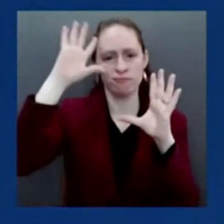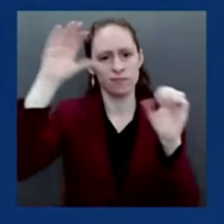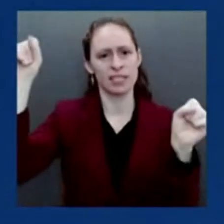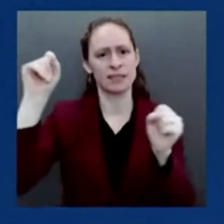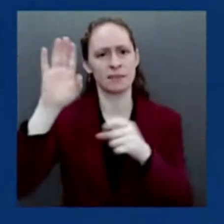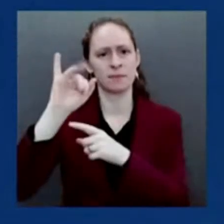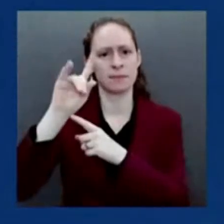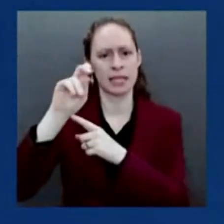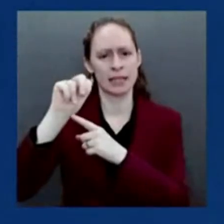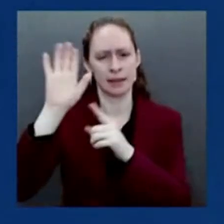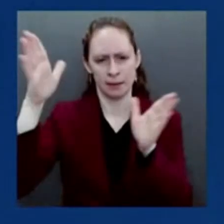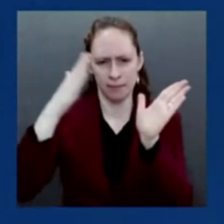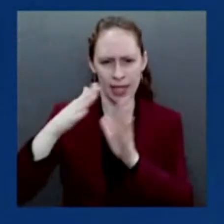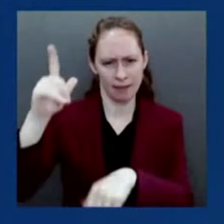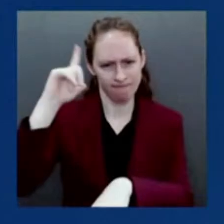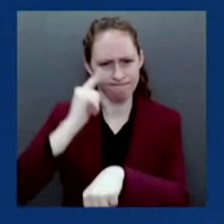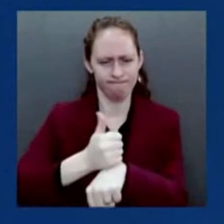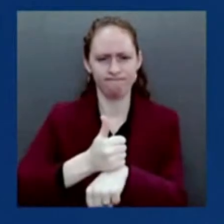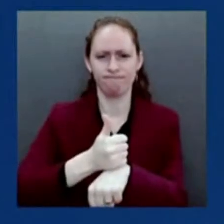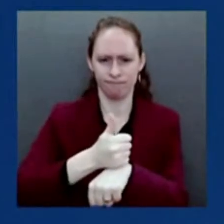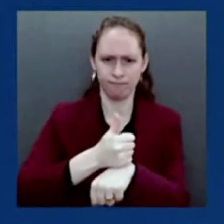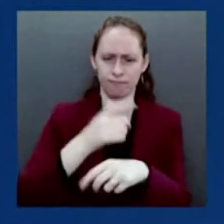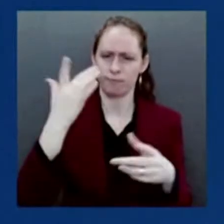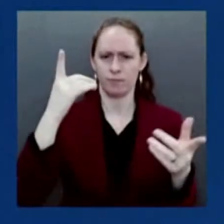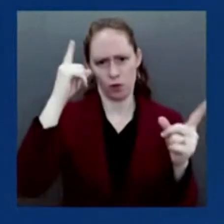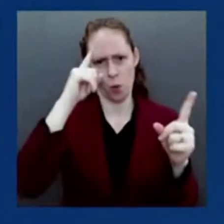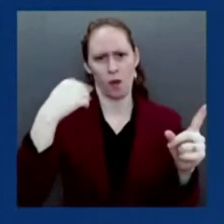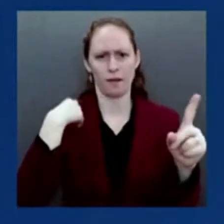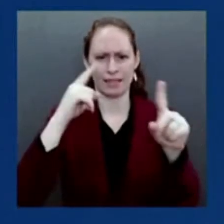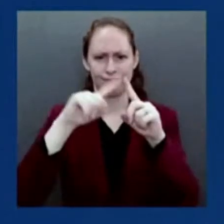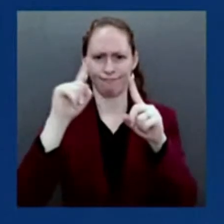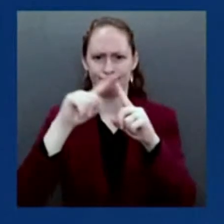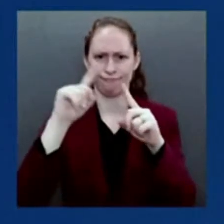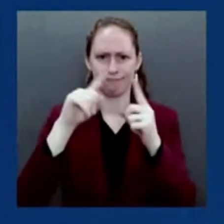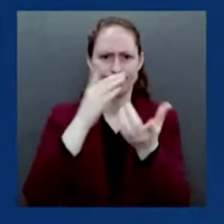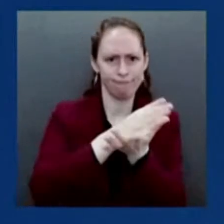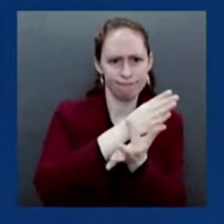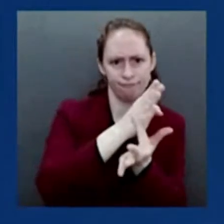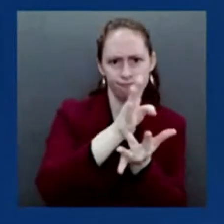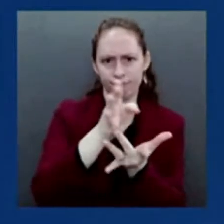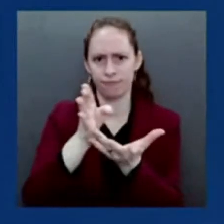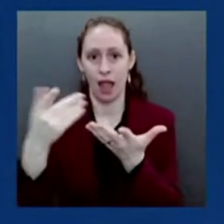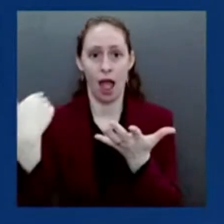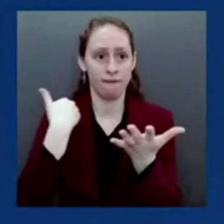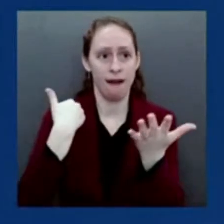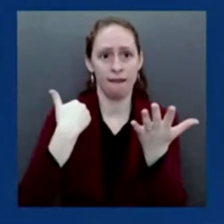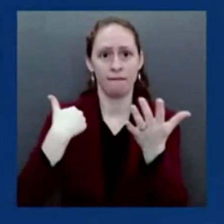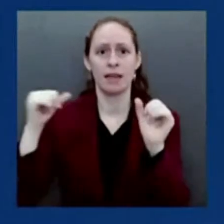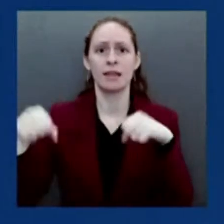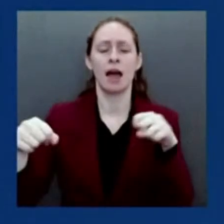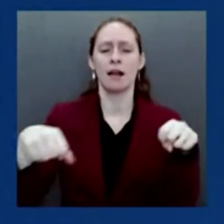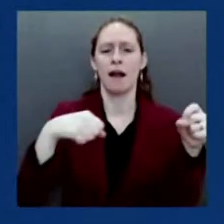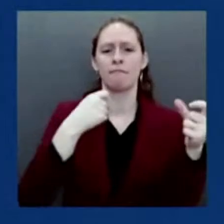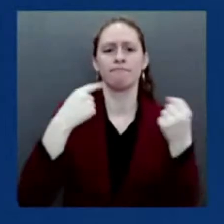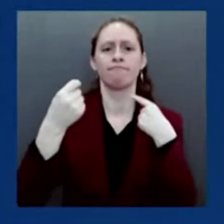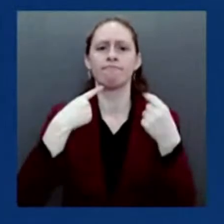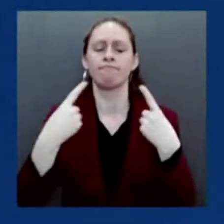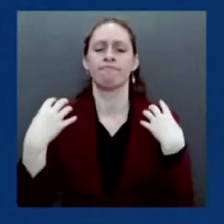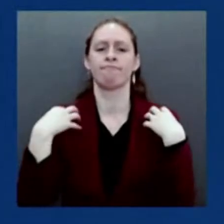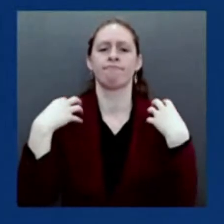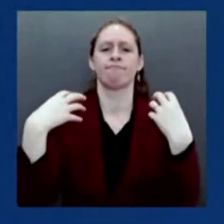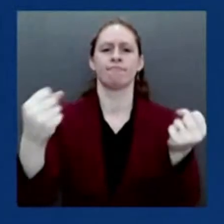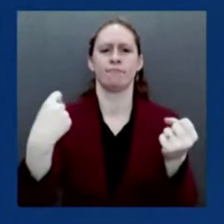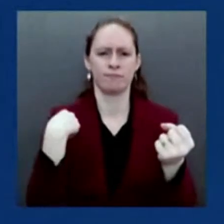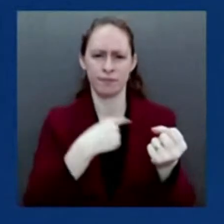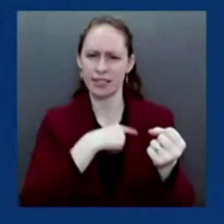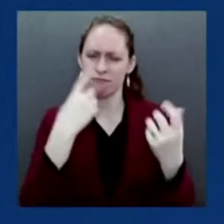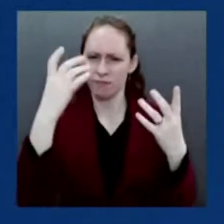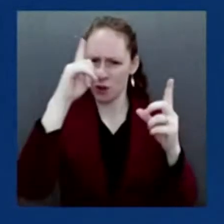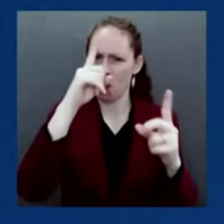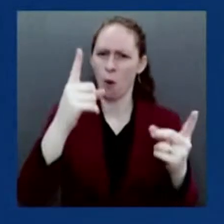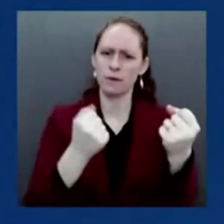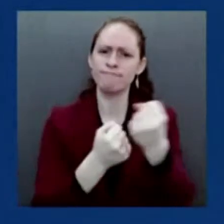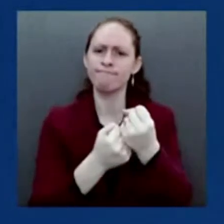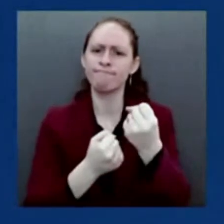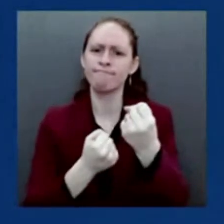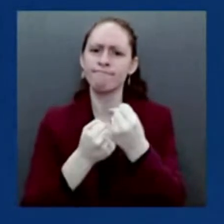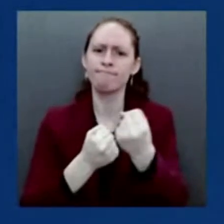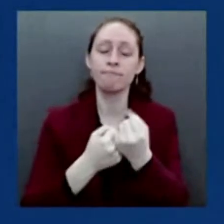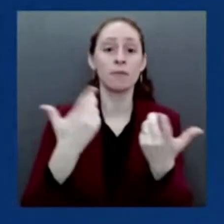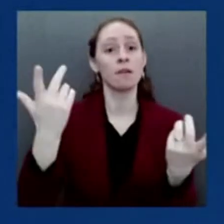FOCUS FROM DAY ONE TO STOCK OUR